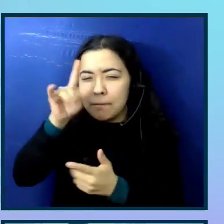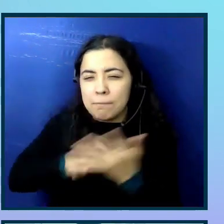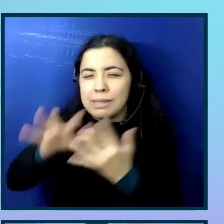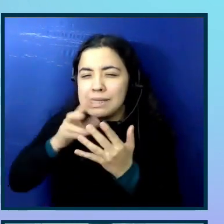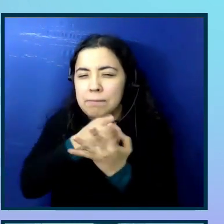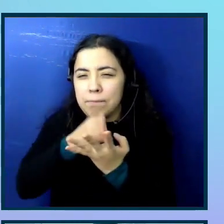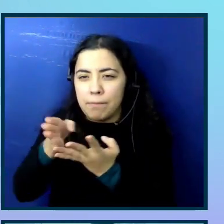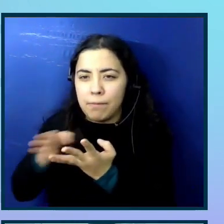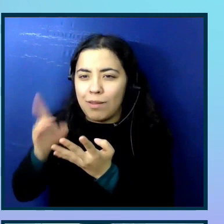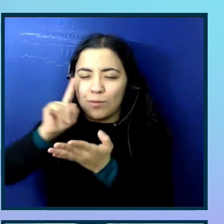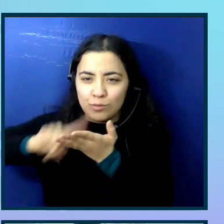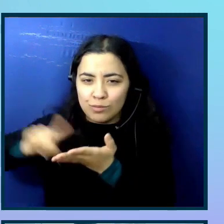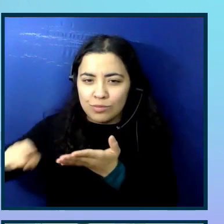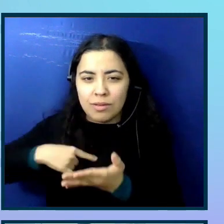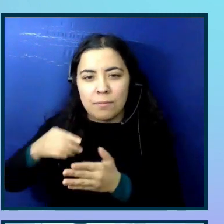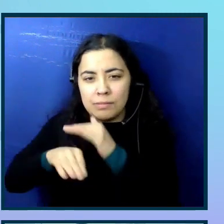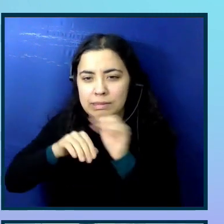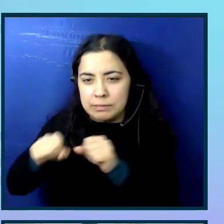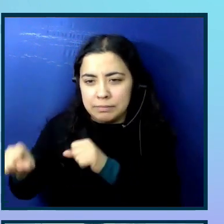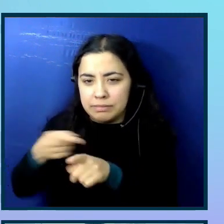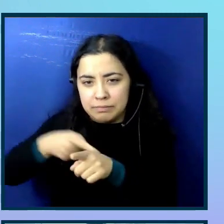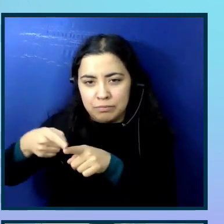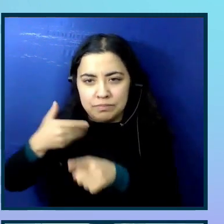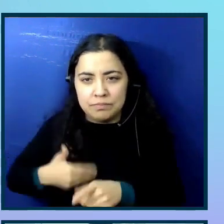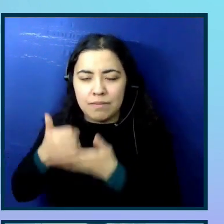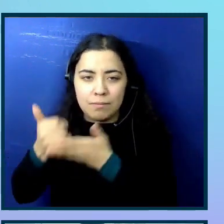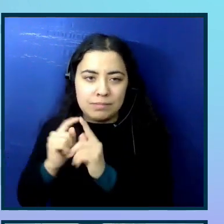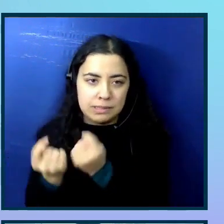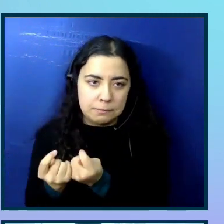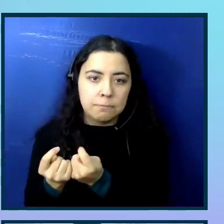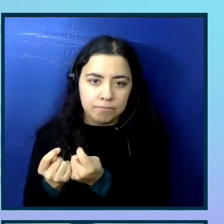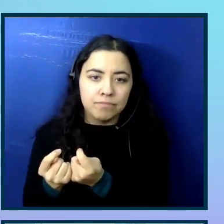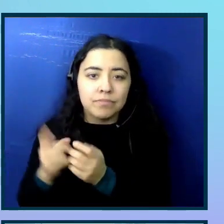and I'm also an accessibility specialist and I help our teams, especially our design teams,